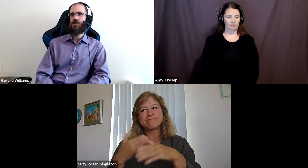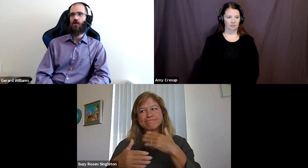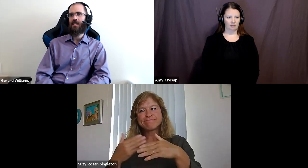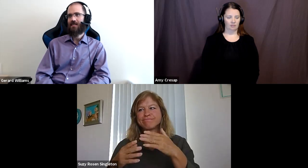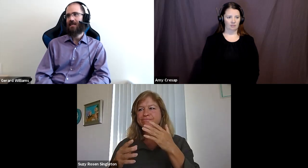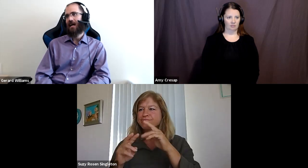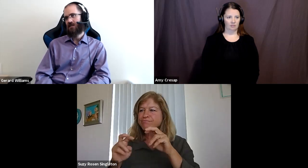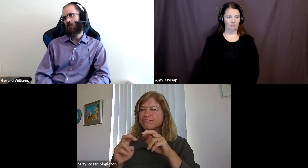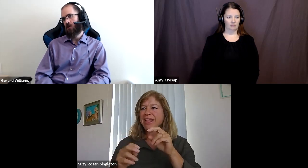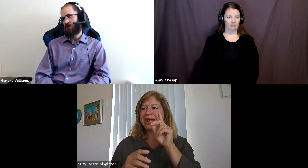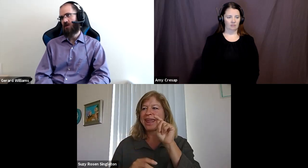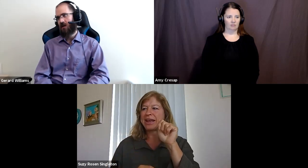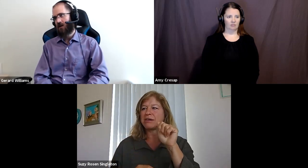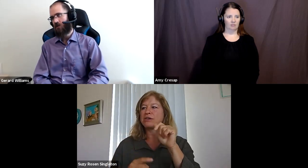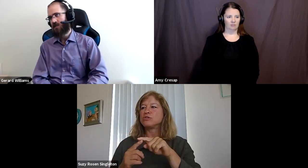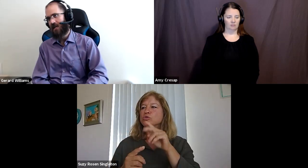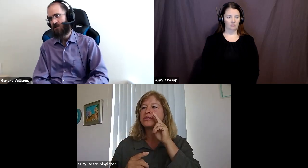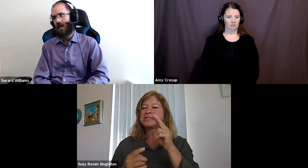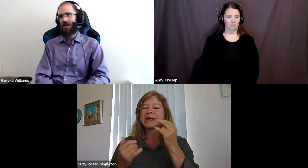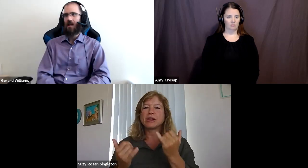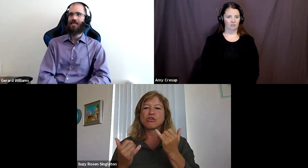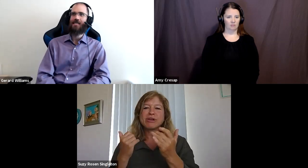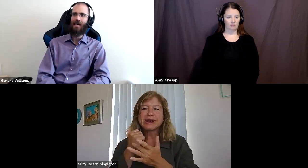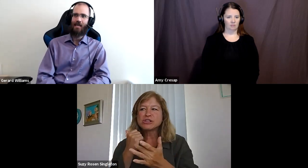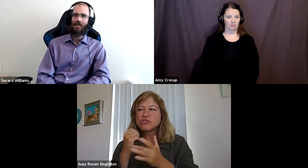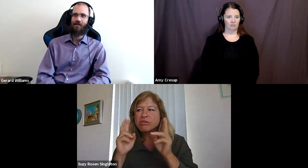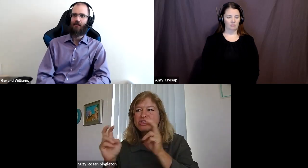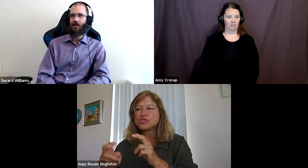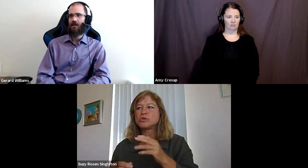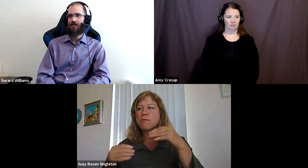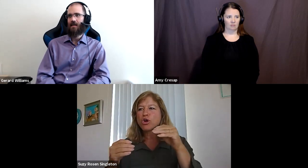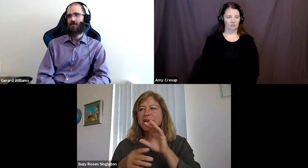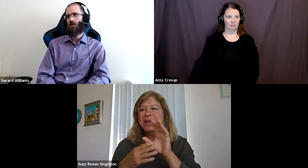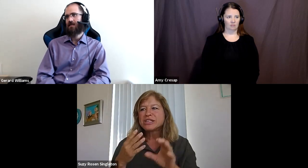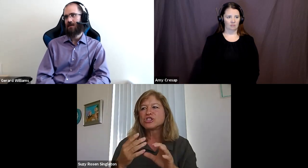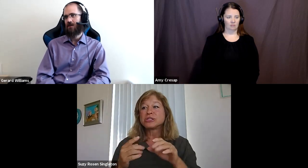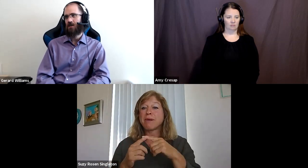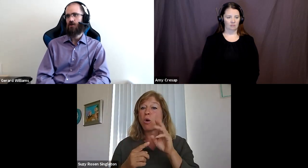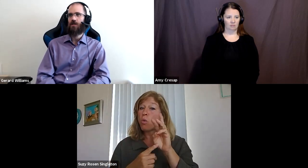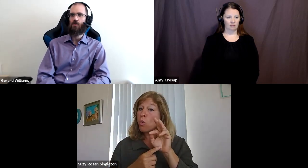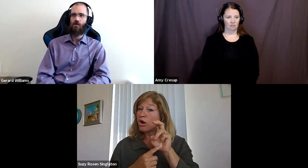So this task force was tasked to analyze data and assess current technological issues and